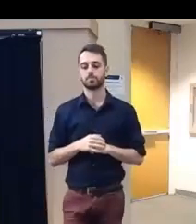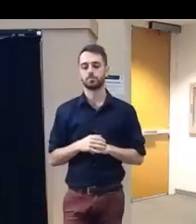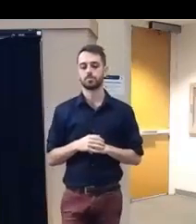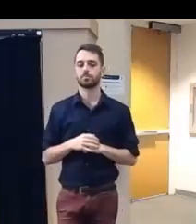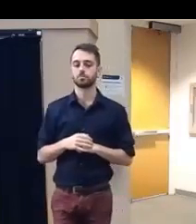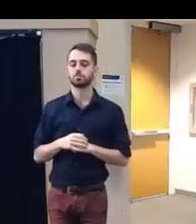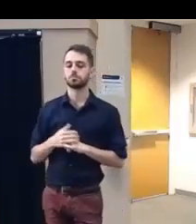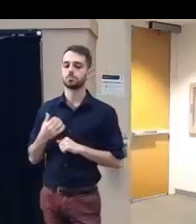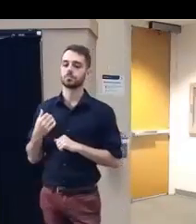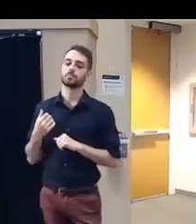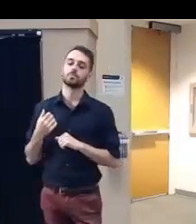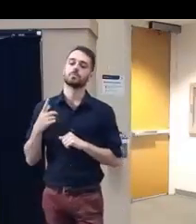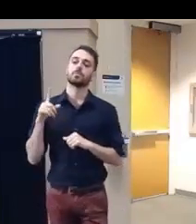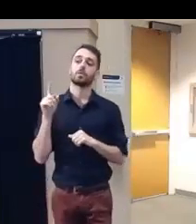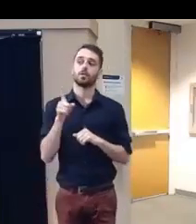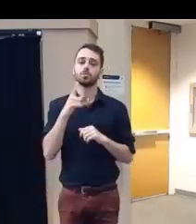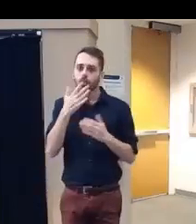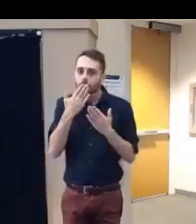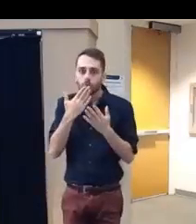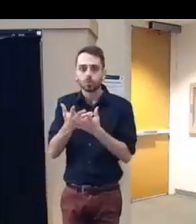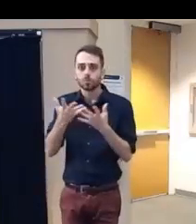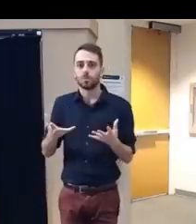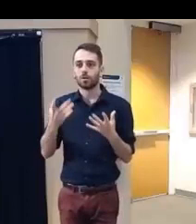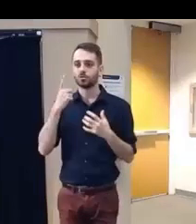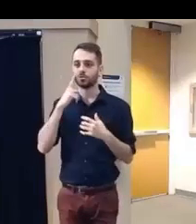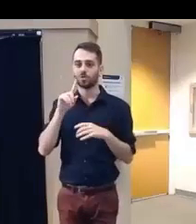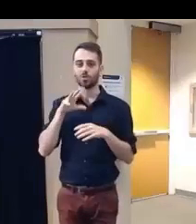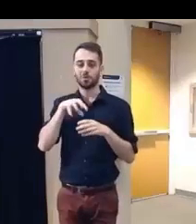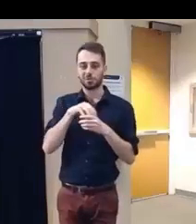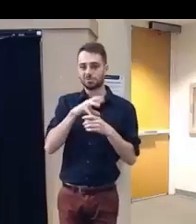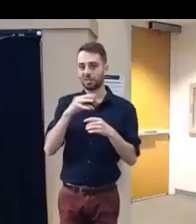for your attention but for participating as a teacher alongside of us we are so grateful